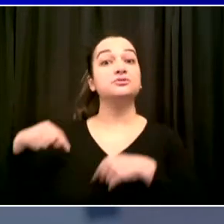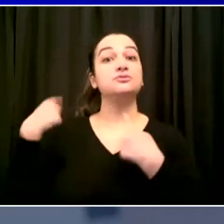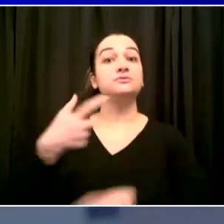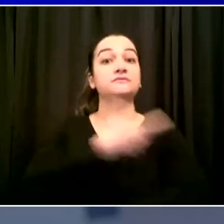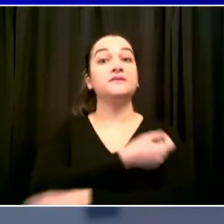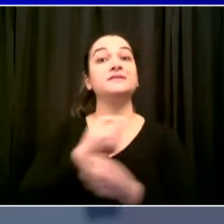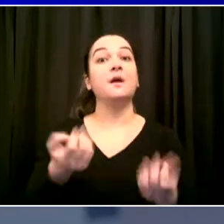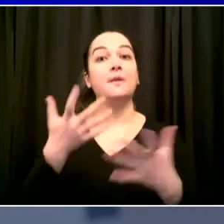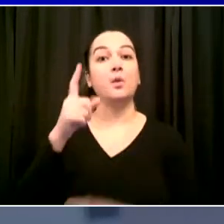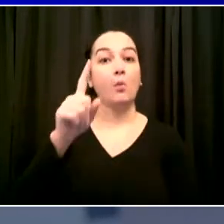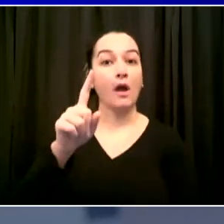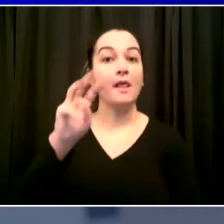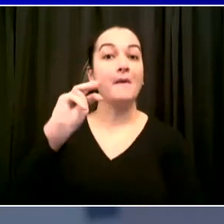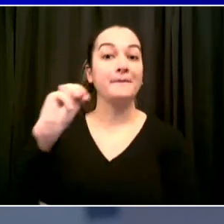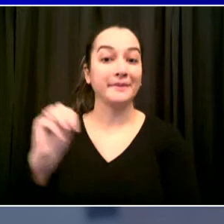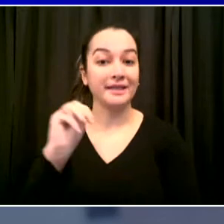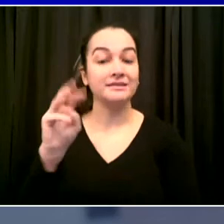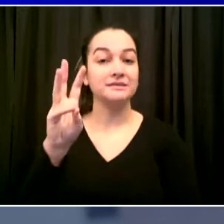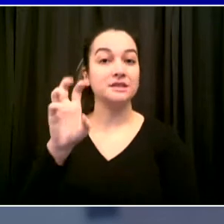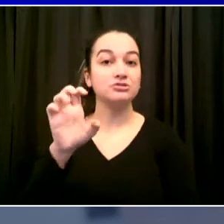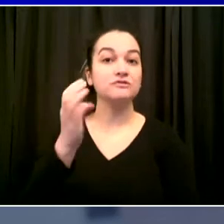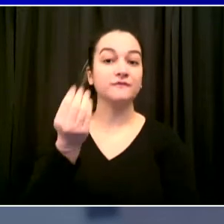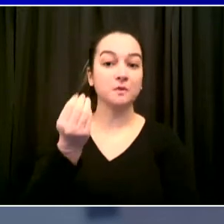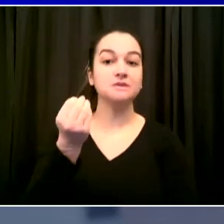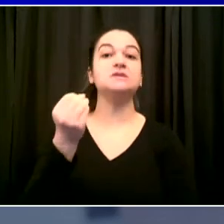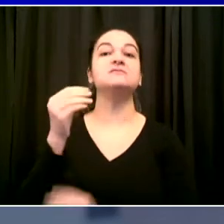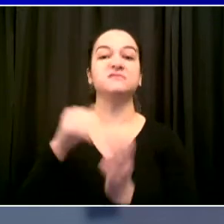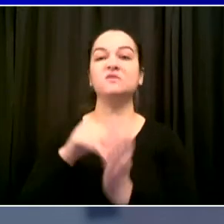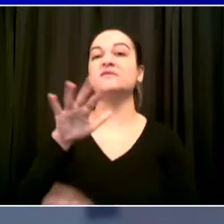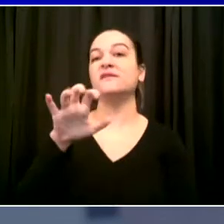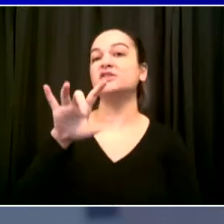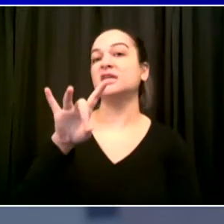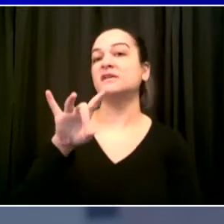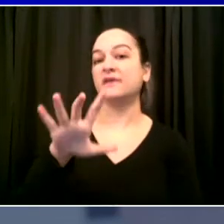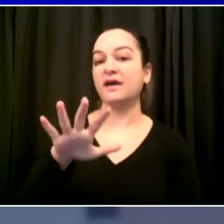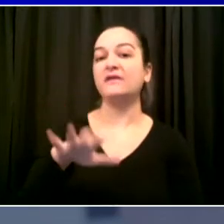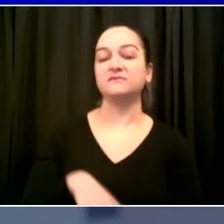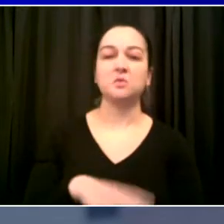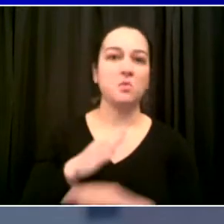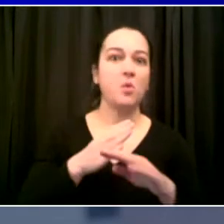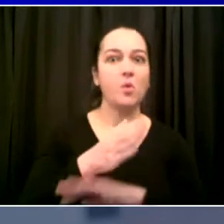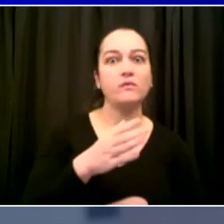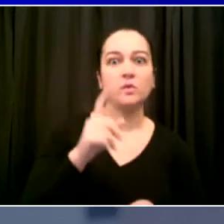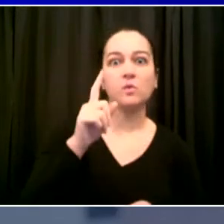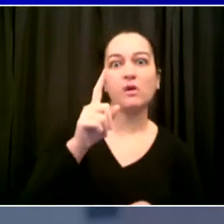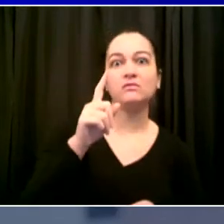VACCINATIONS ADMINISTERED, 1,614,585 DOSES.